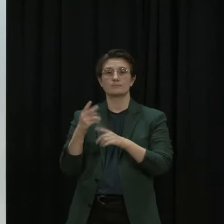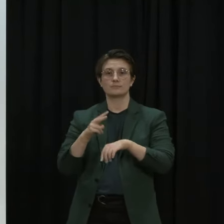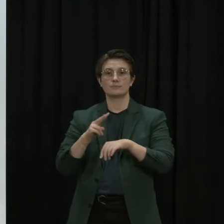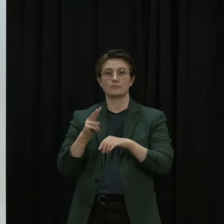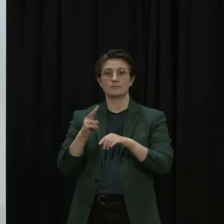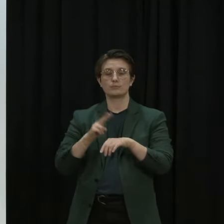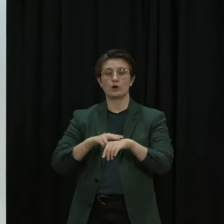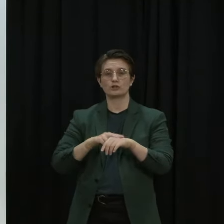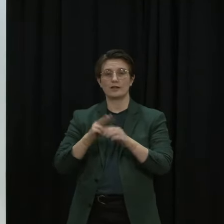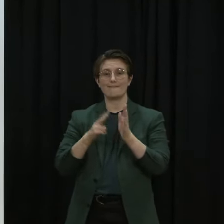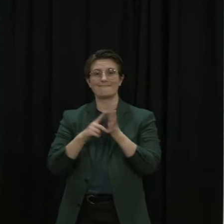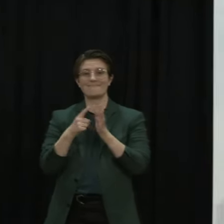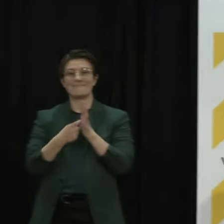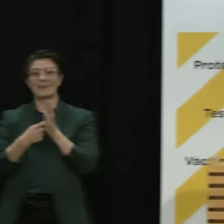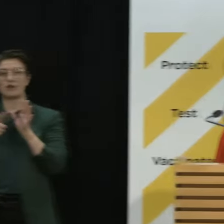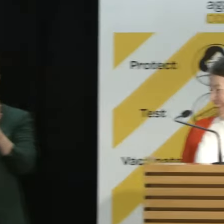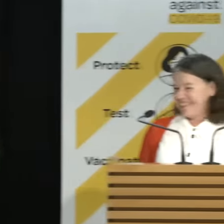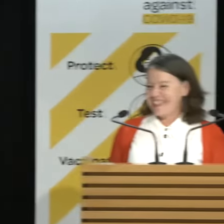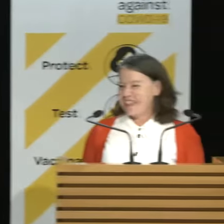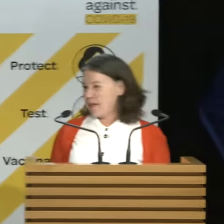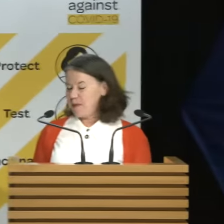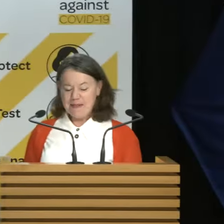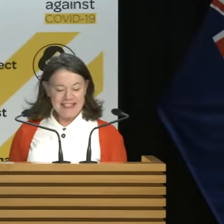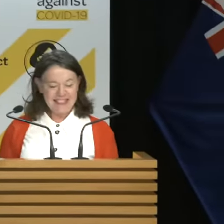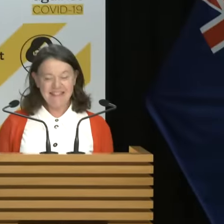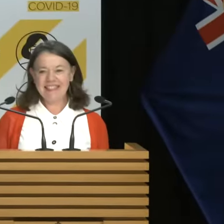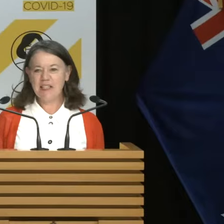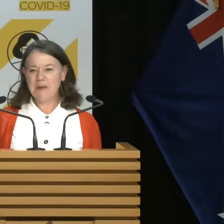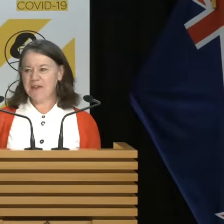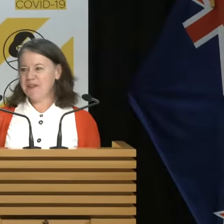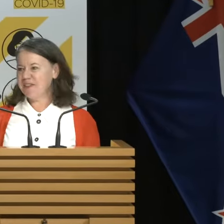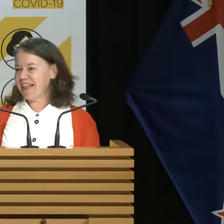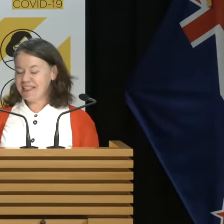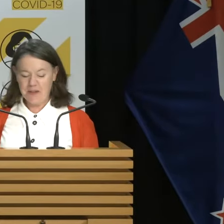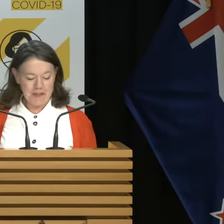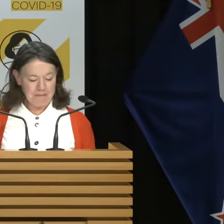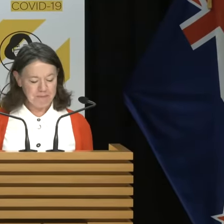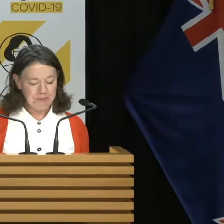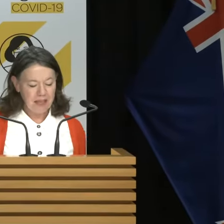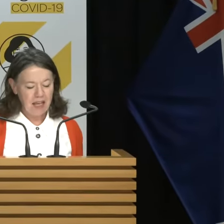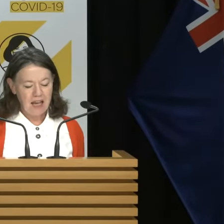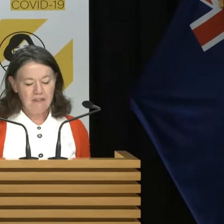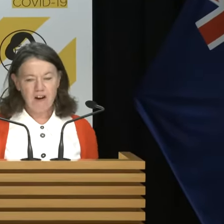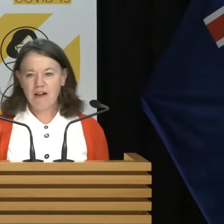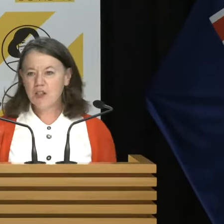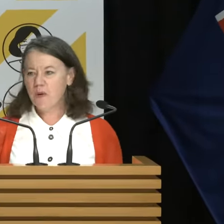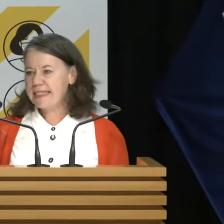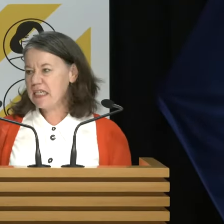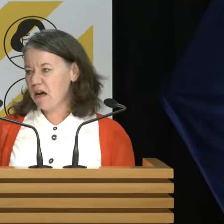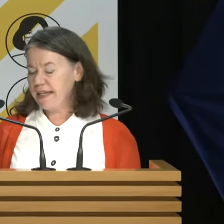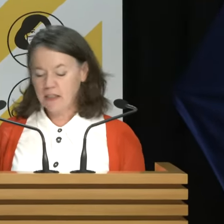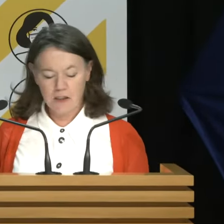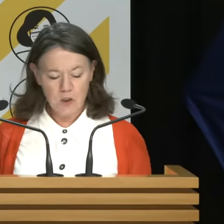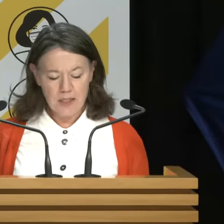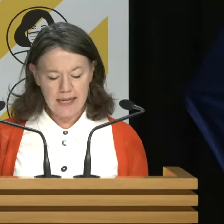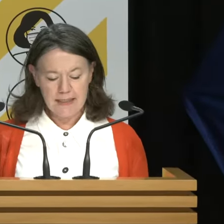questions and about 1:30, we will hand over to Dr Ayesha Verrall who will be providing an update on testing.